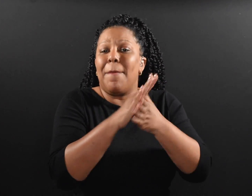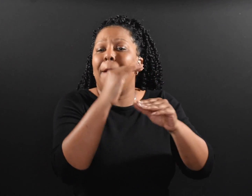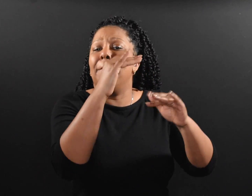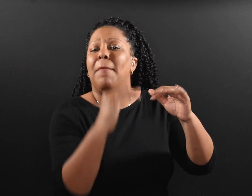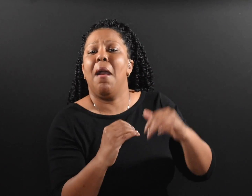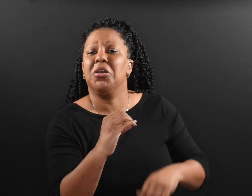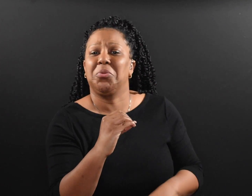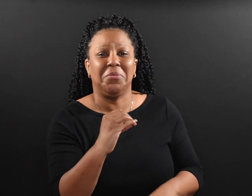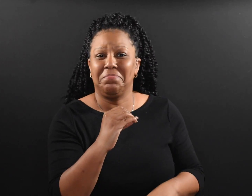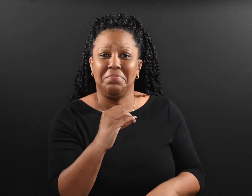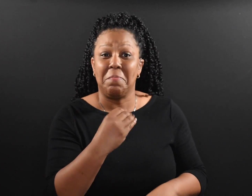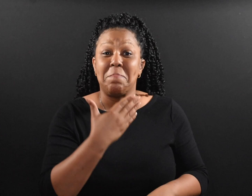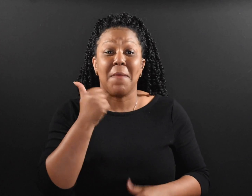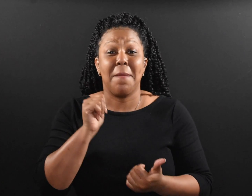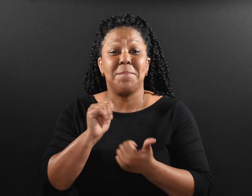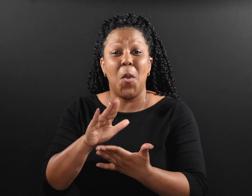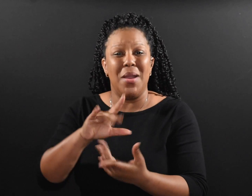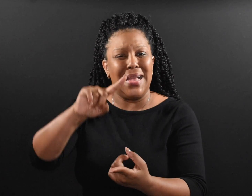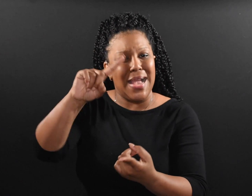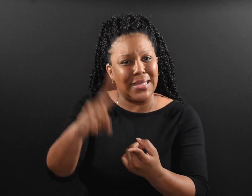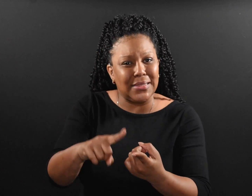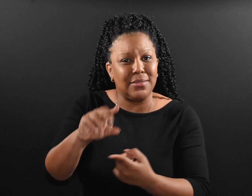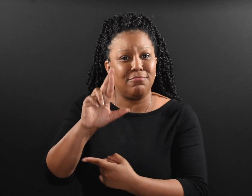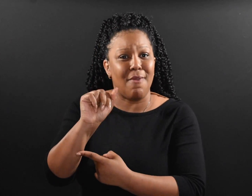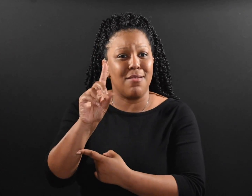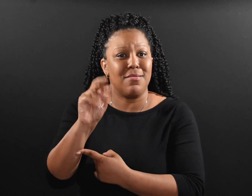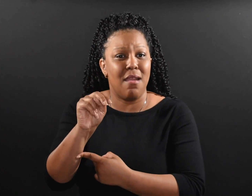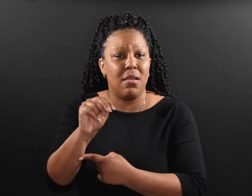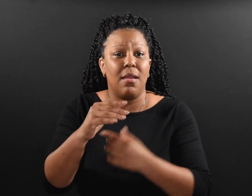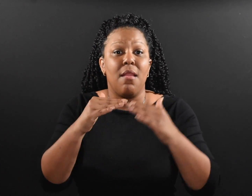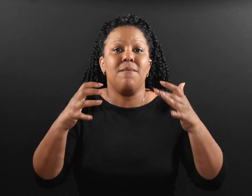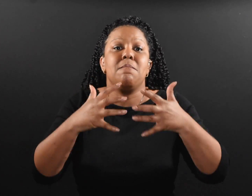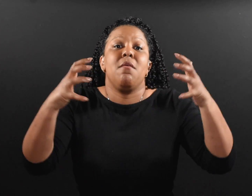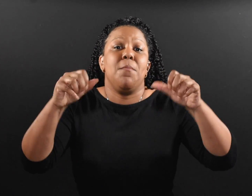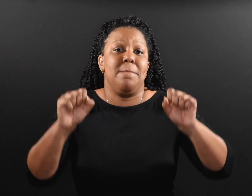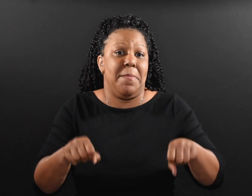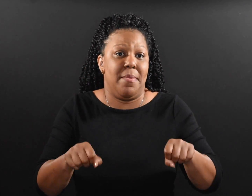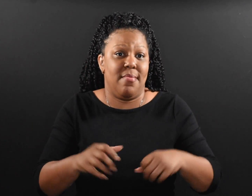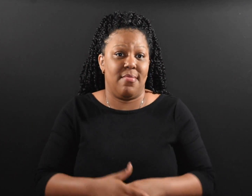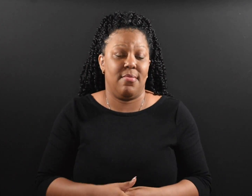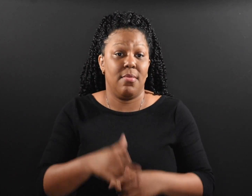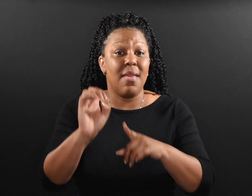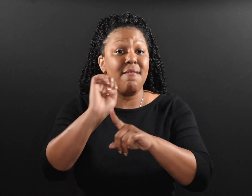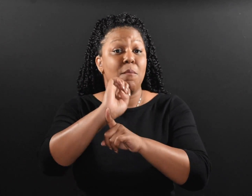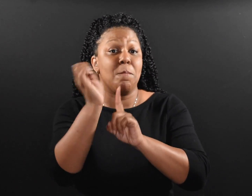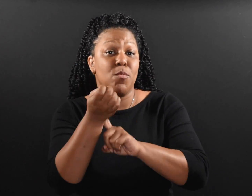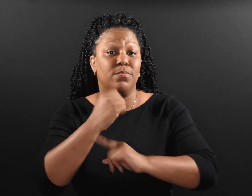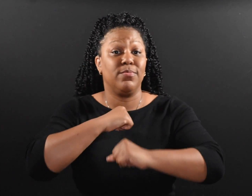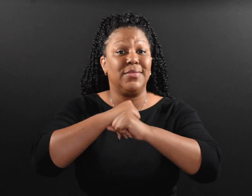the best approach is to lower the radon level as much as possible. The Environmental Protection